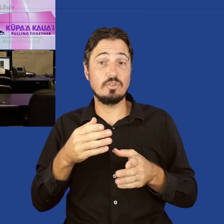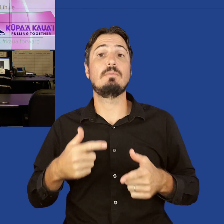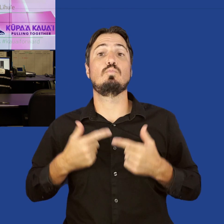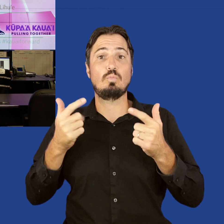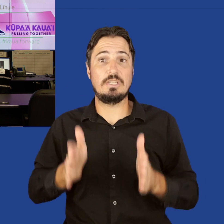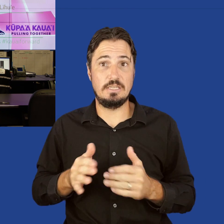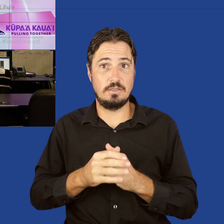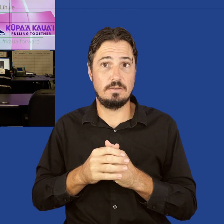residents.